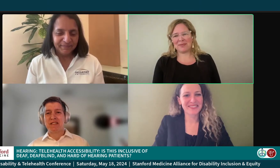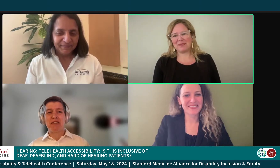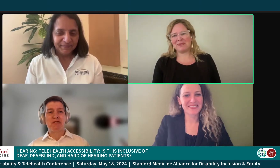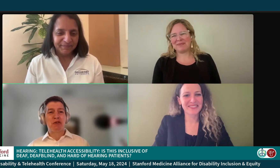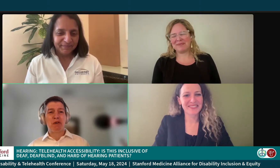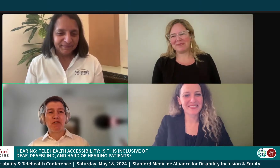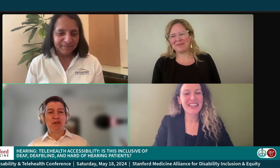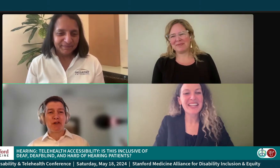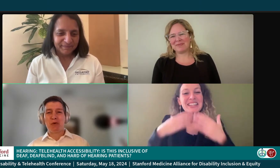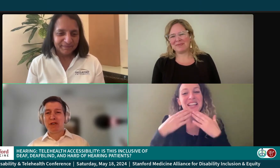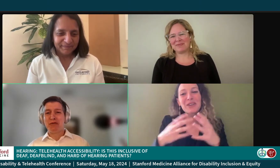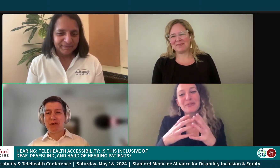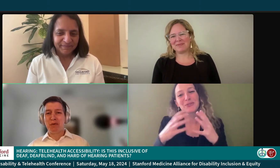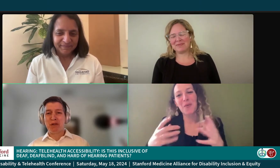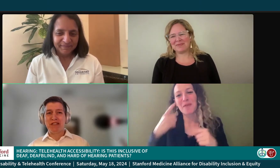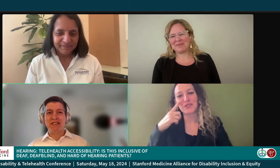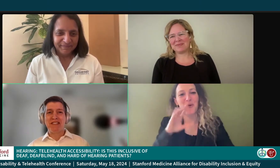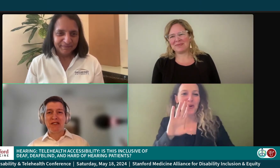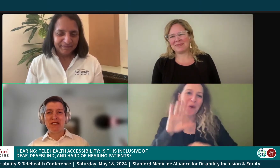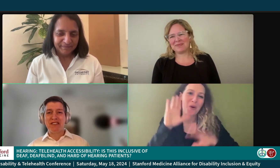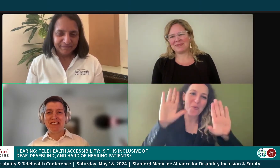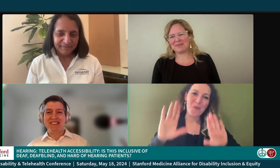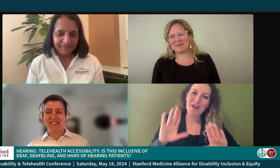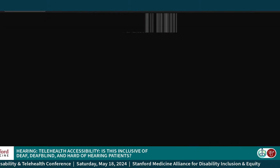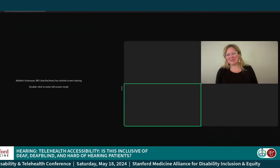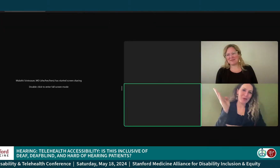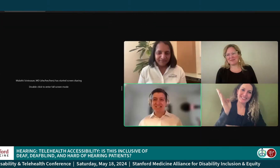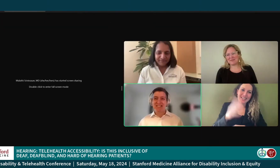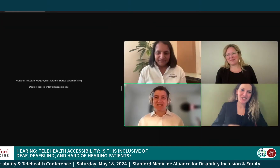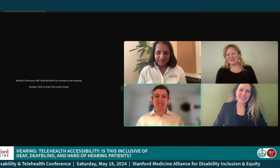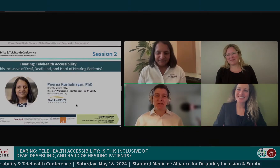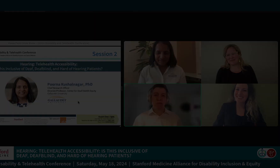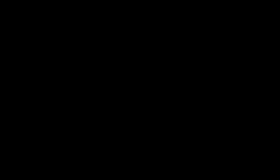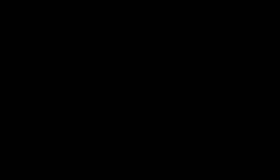Peter Poullos: Thank you so much for your wonderful presentation.